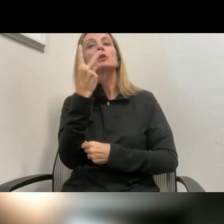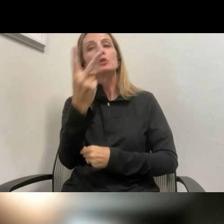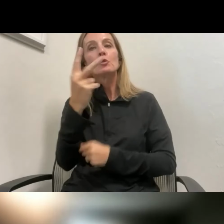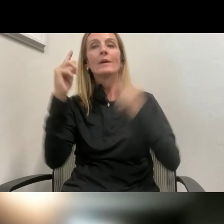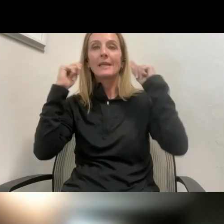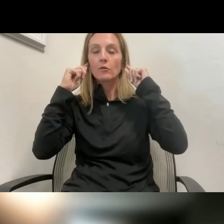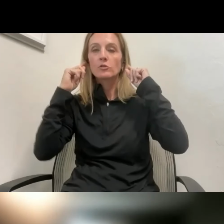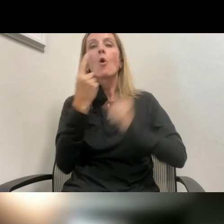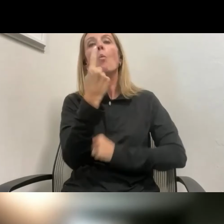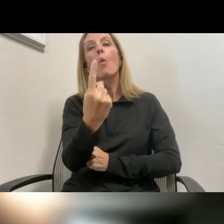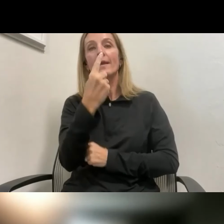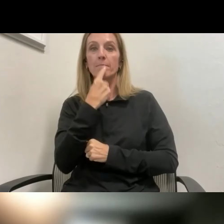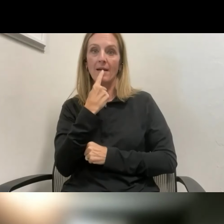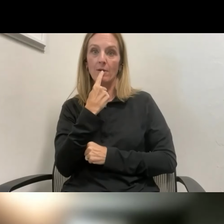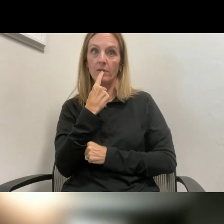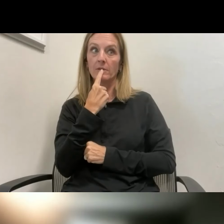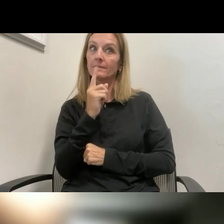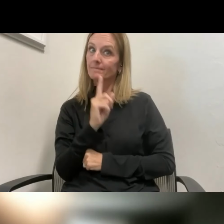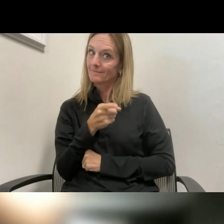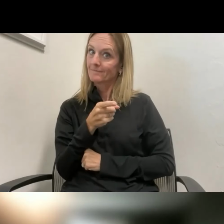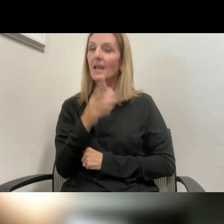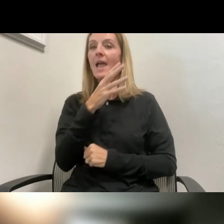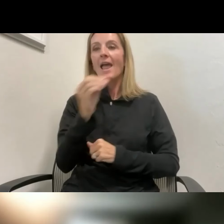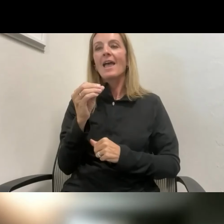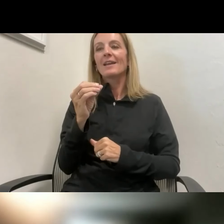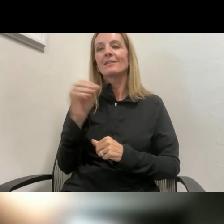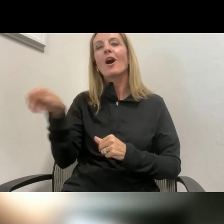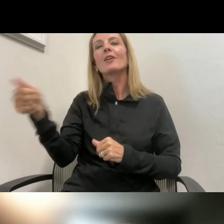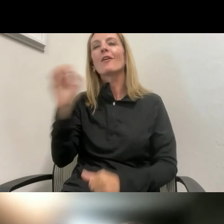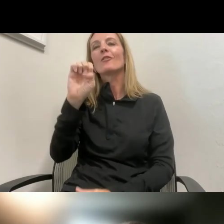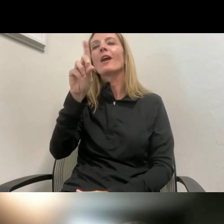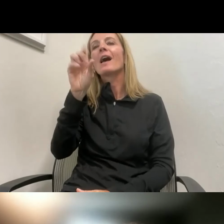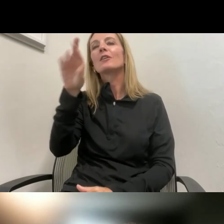And another elder said “and actually you have a third ear in your heart.” And so we listen,